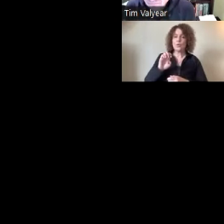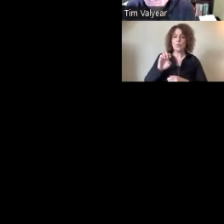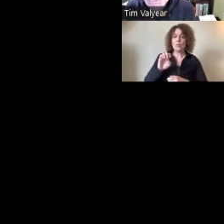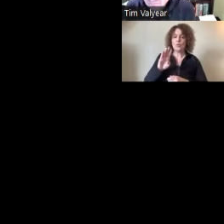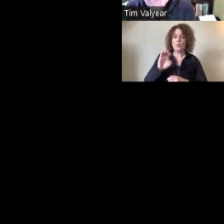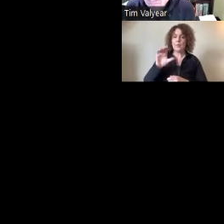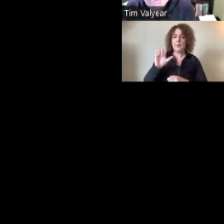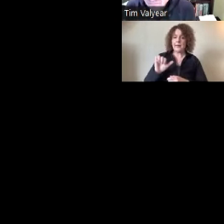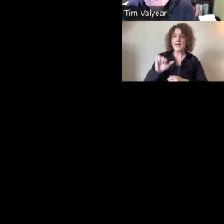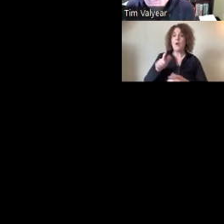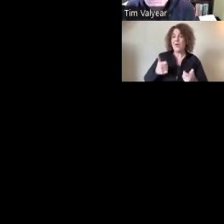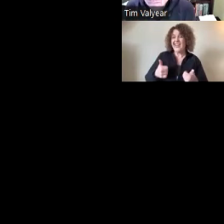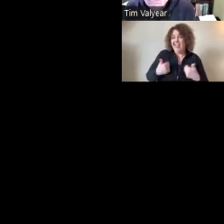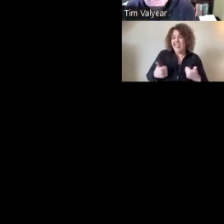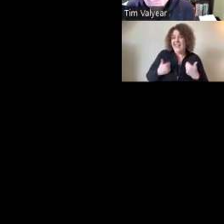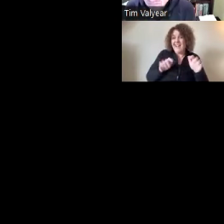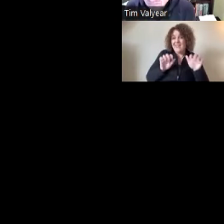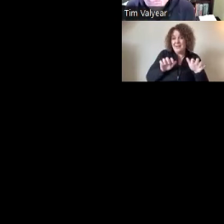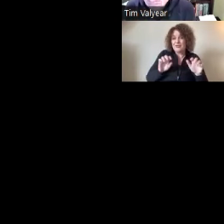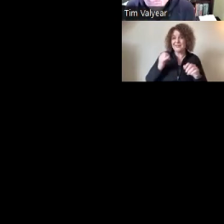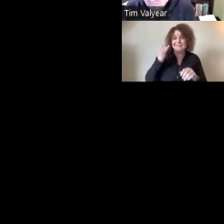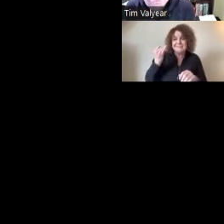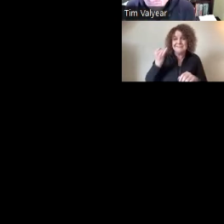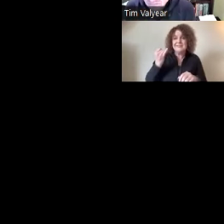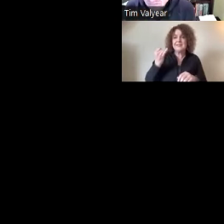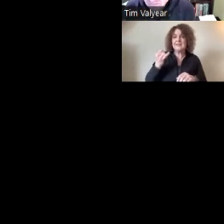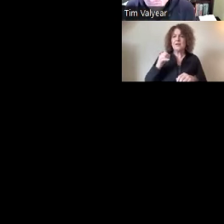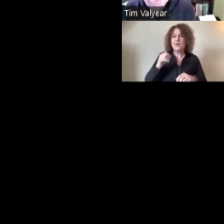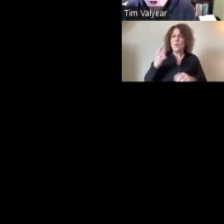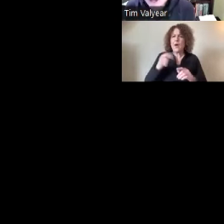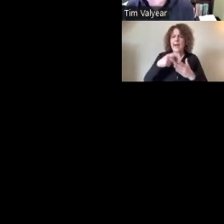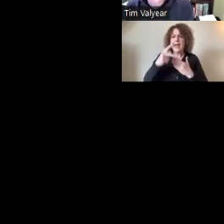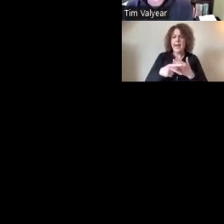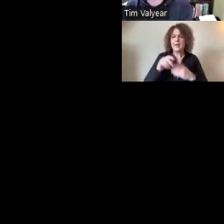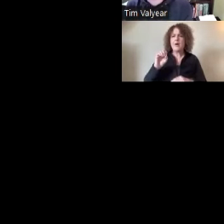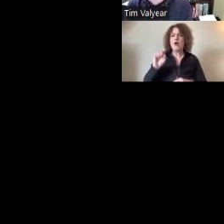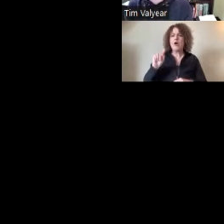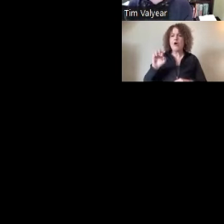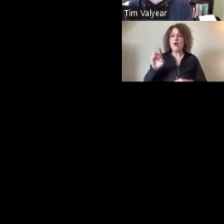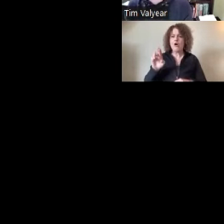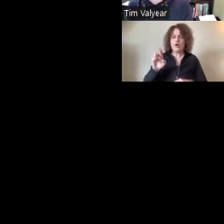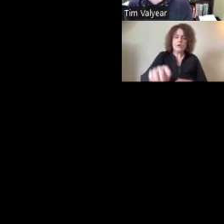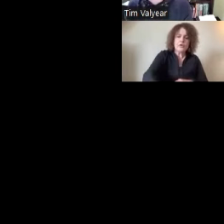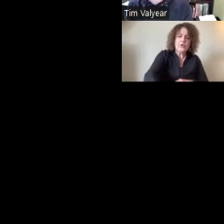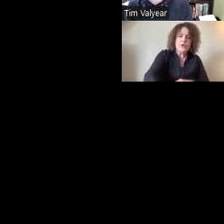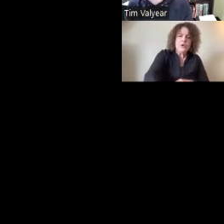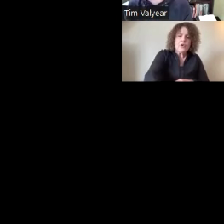recommended. You need a mask » SPEAKER: That's a useful tip to have, kind of live